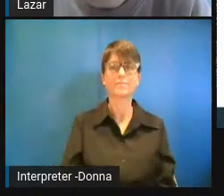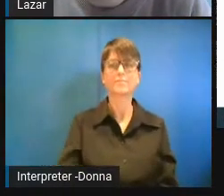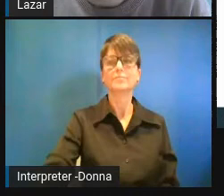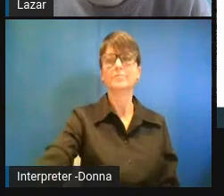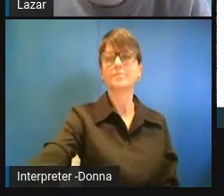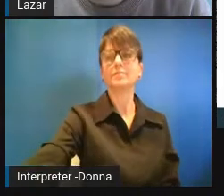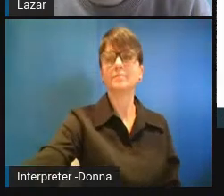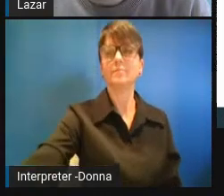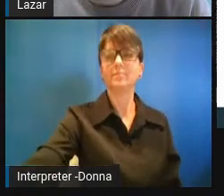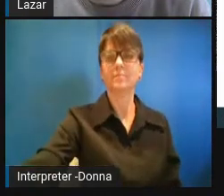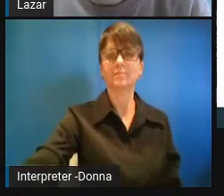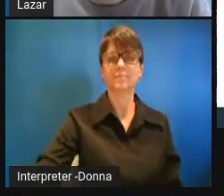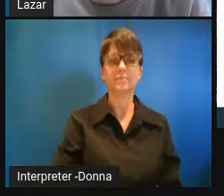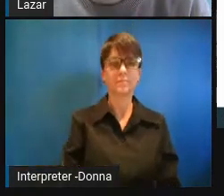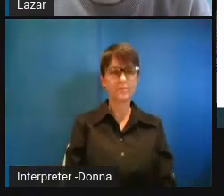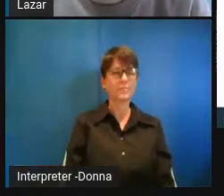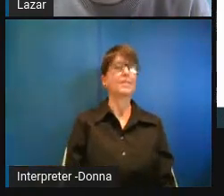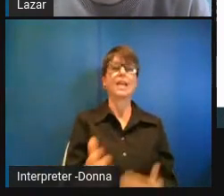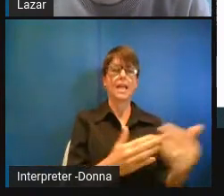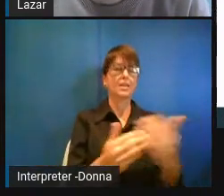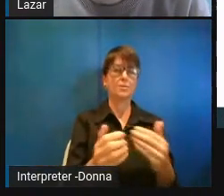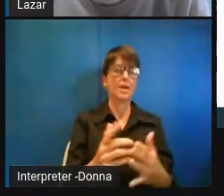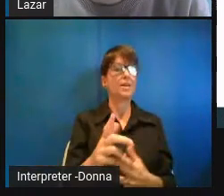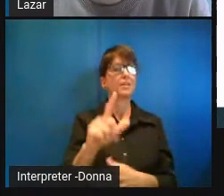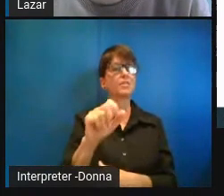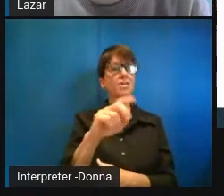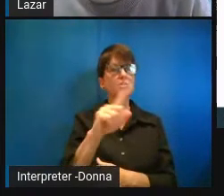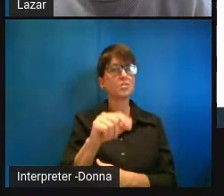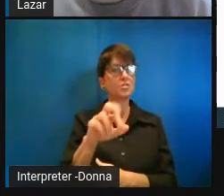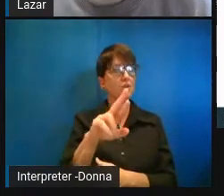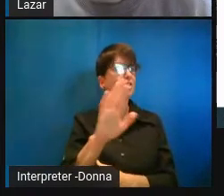Anyway, Lazar, let's go back to your experience. [chuckles] Wow.